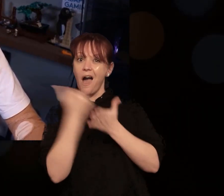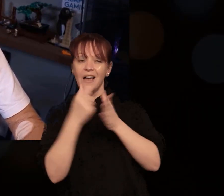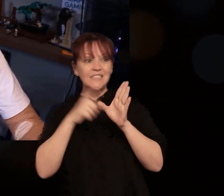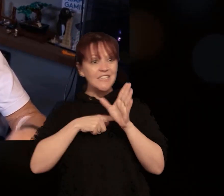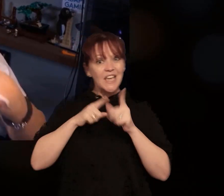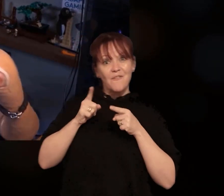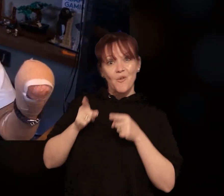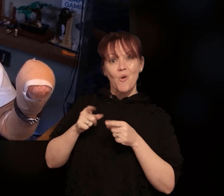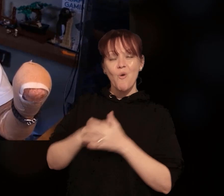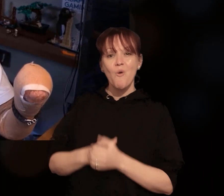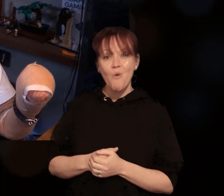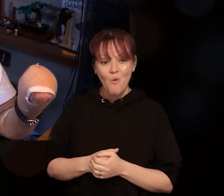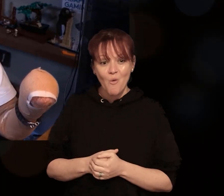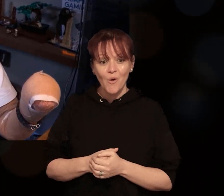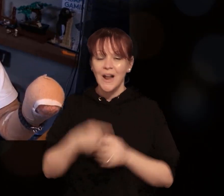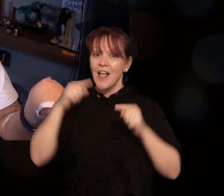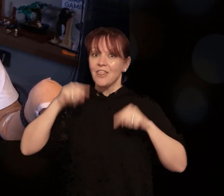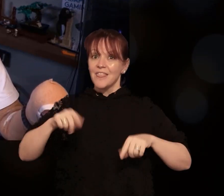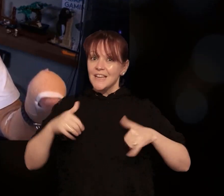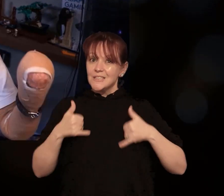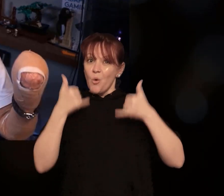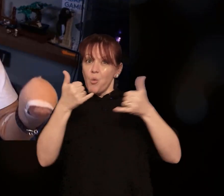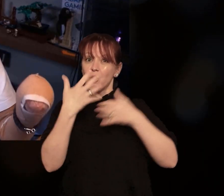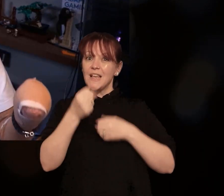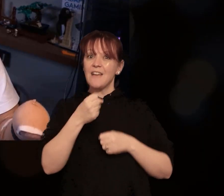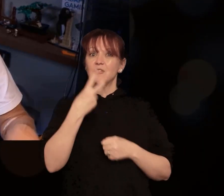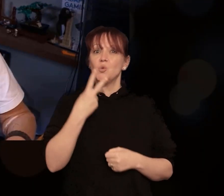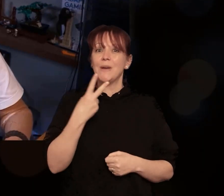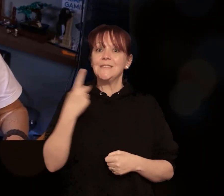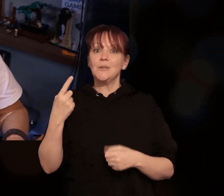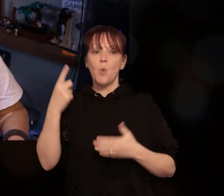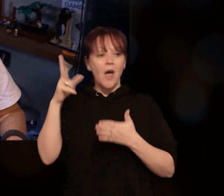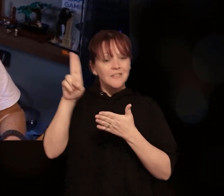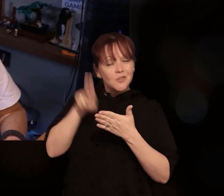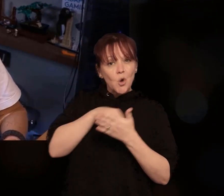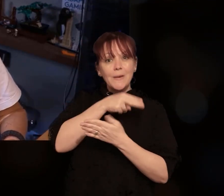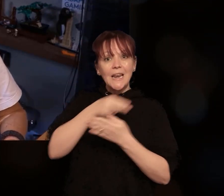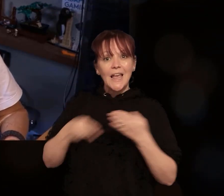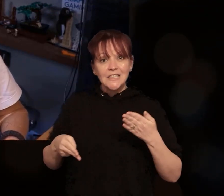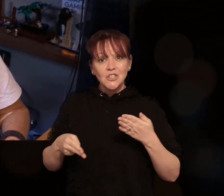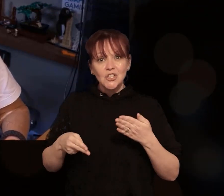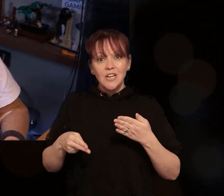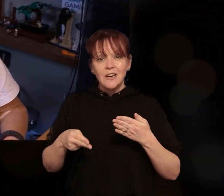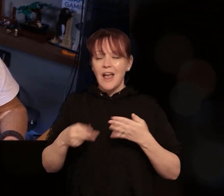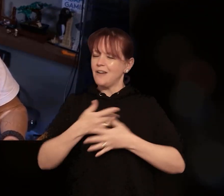Just in these awards they've picked up twenty one nominations and several wins